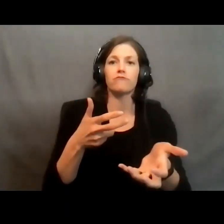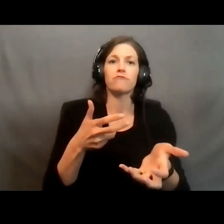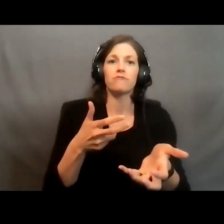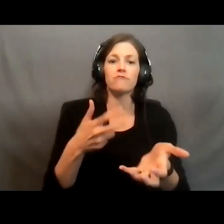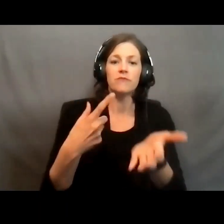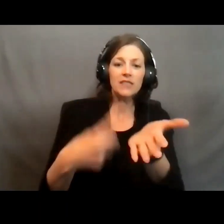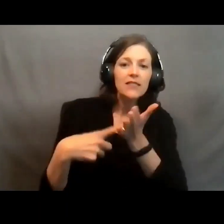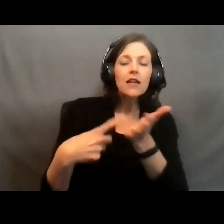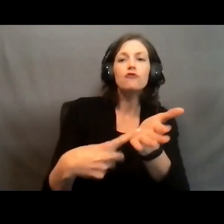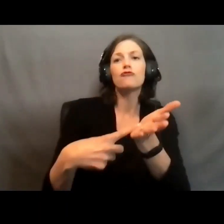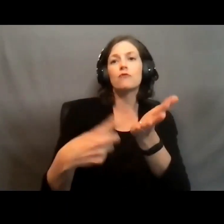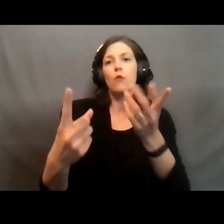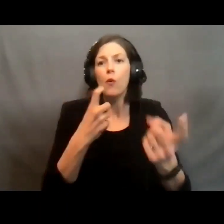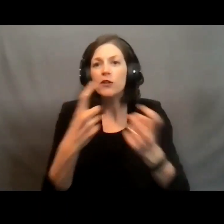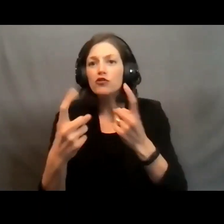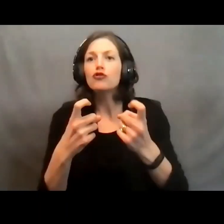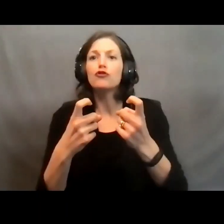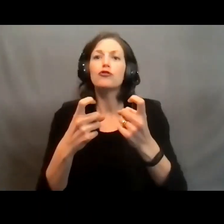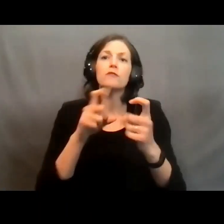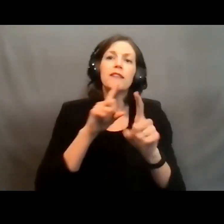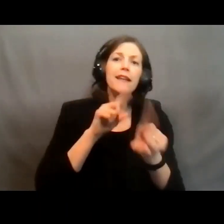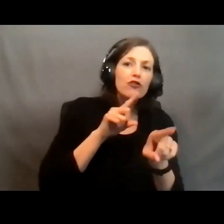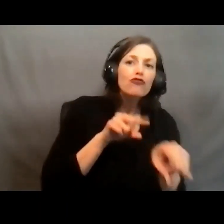and questions 13:40:48 so that